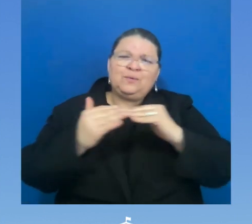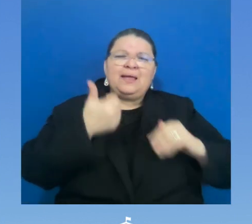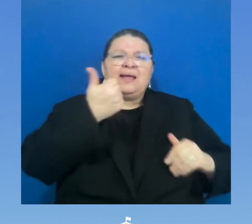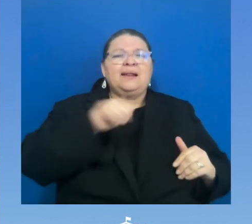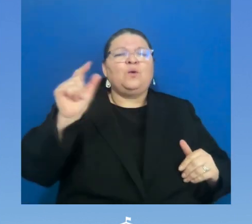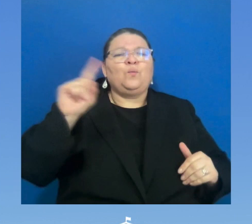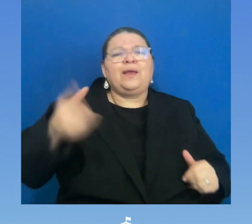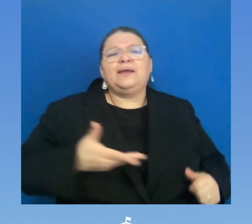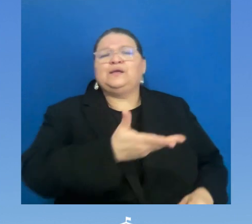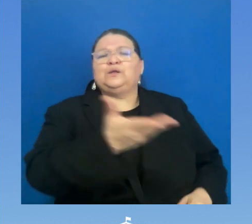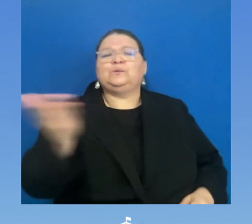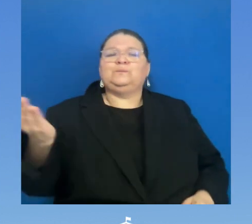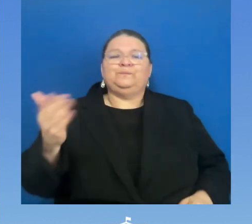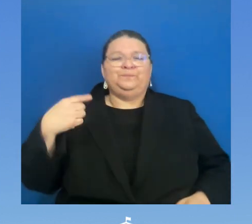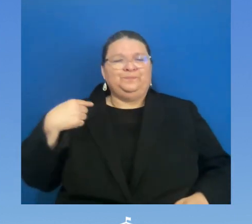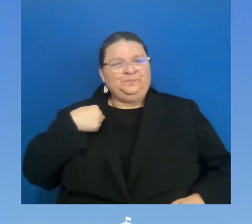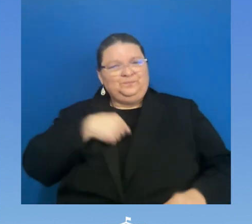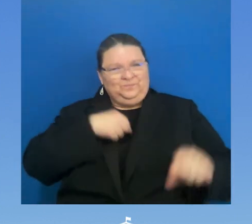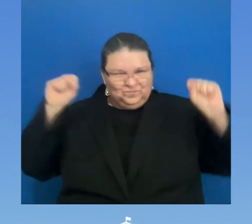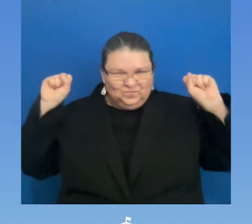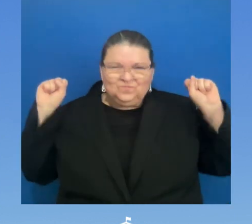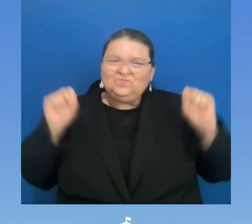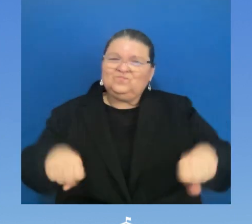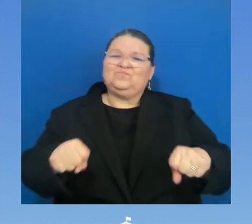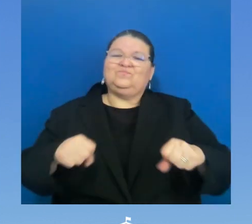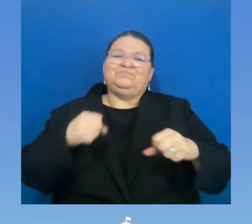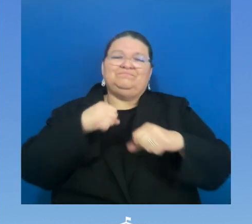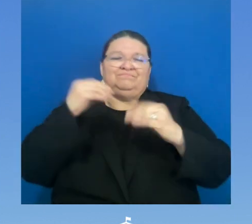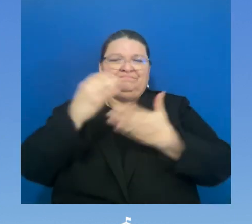It will take time, effort and purposeful actions.